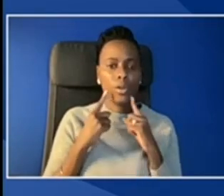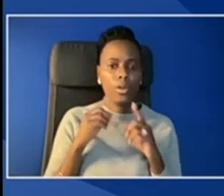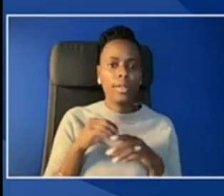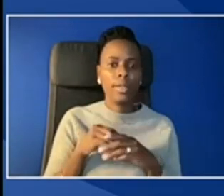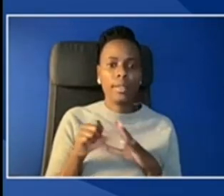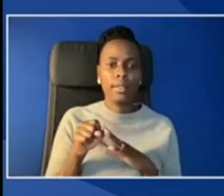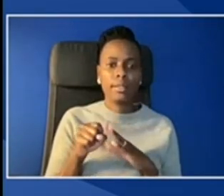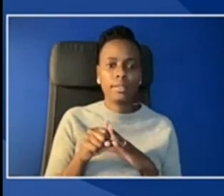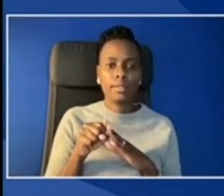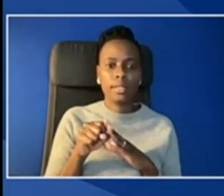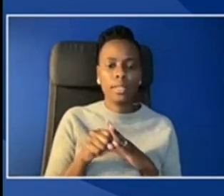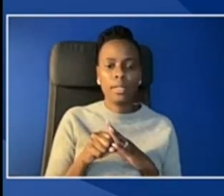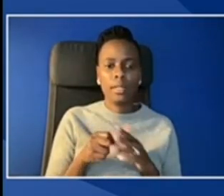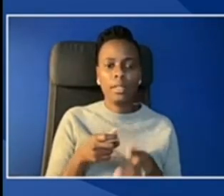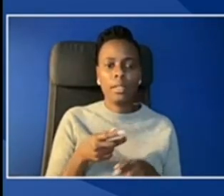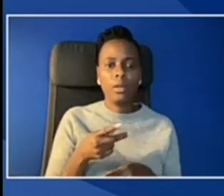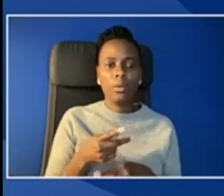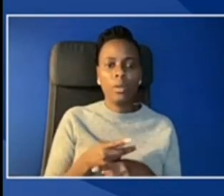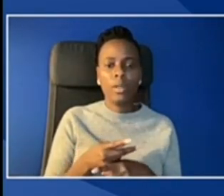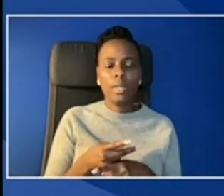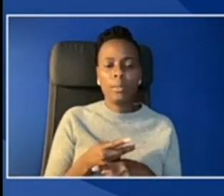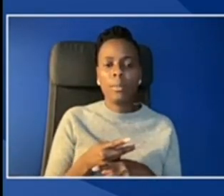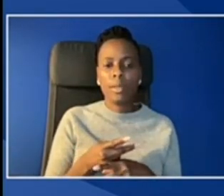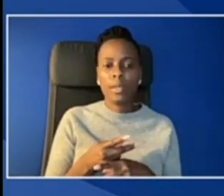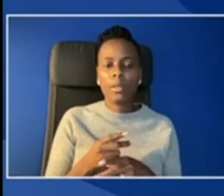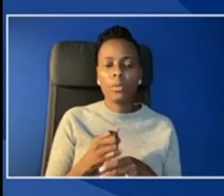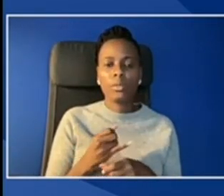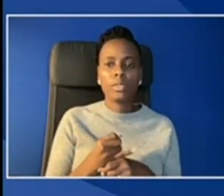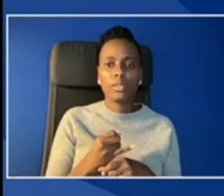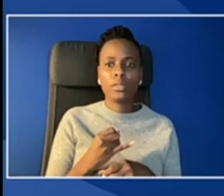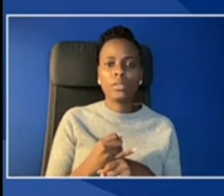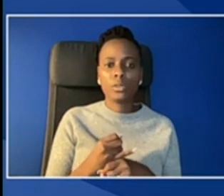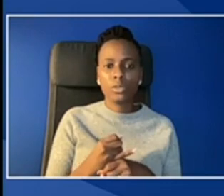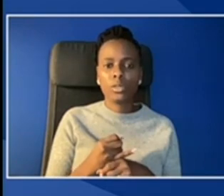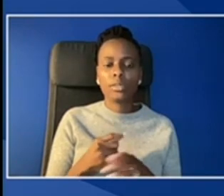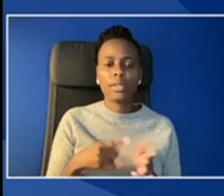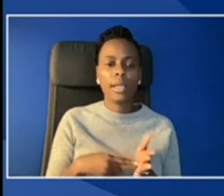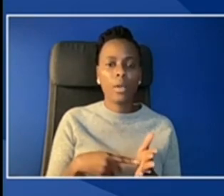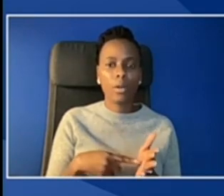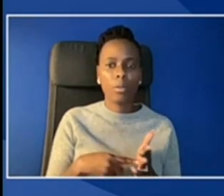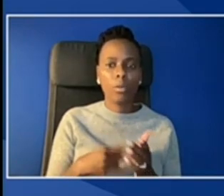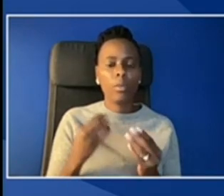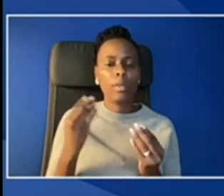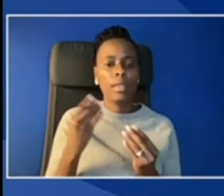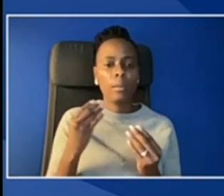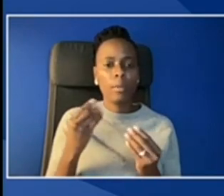institutions accountable, but also thinking of them when we're setting rules on student loan cancellation from the